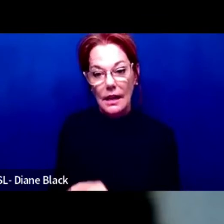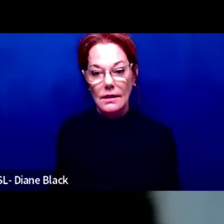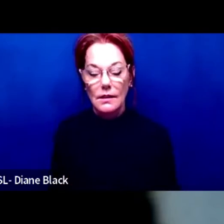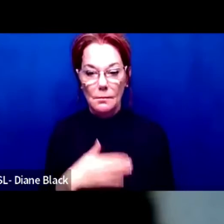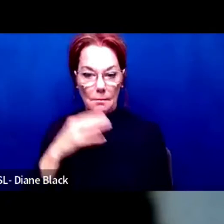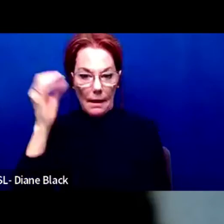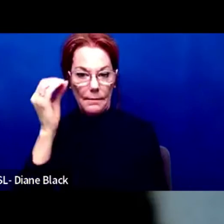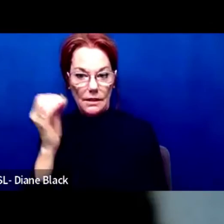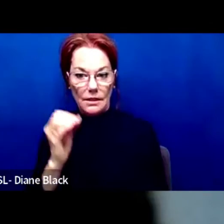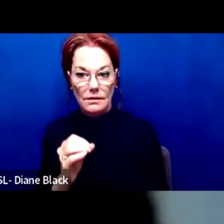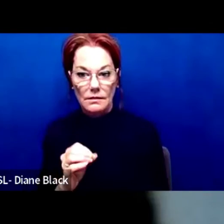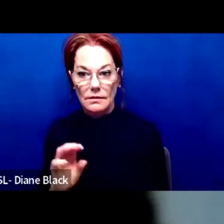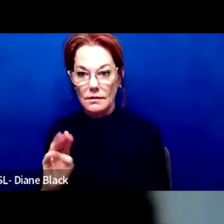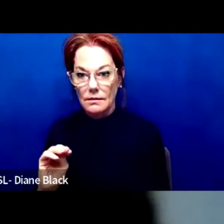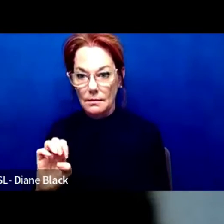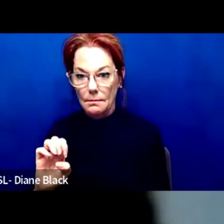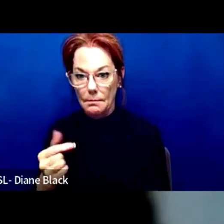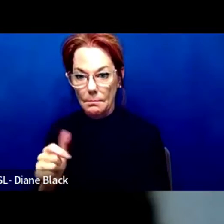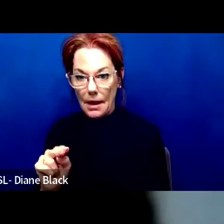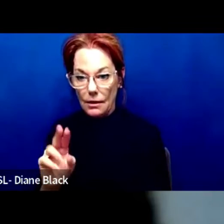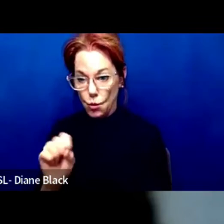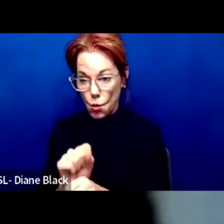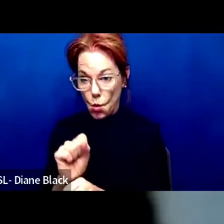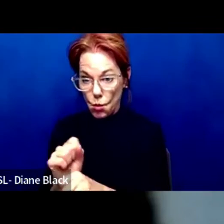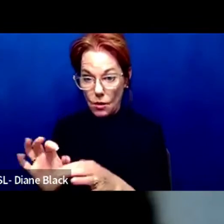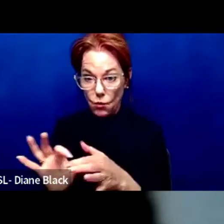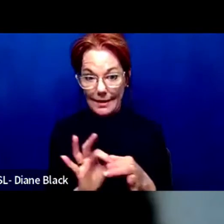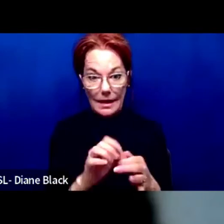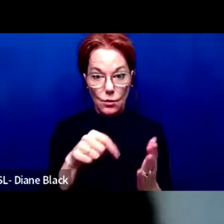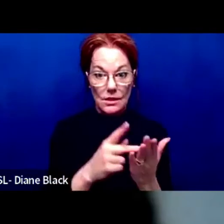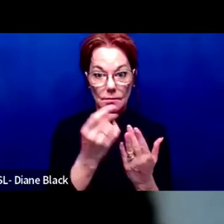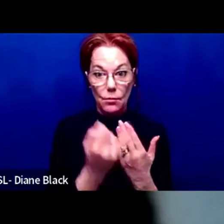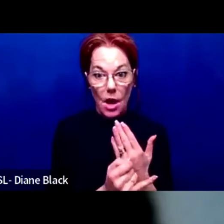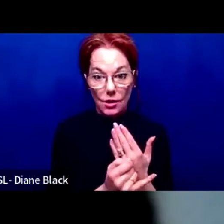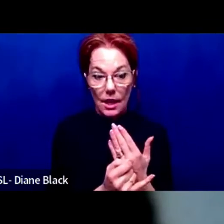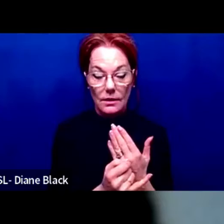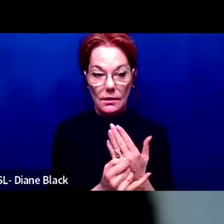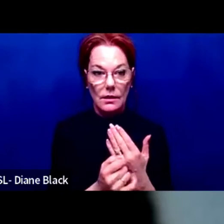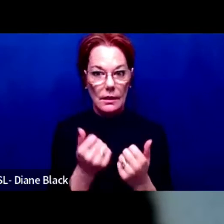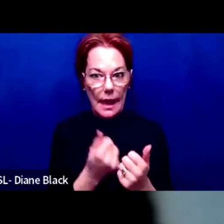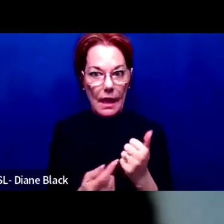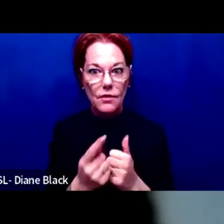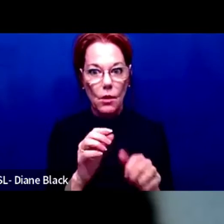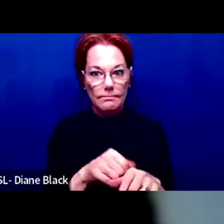Megan, related to this project, and just all of us doing this work to elevate this issue and